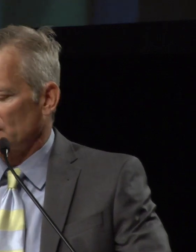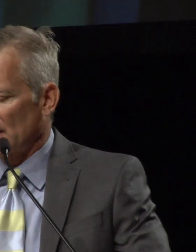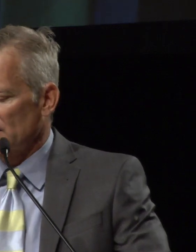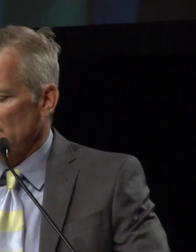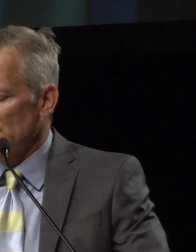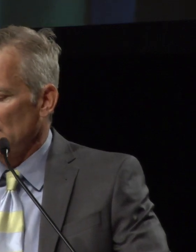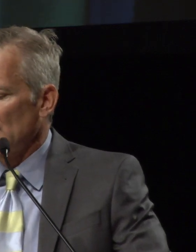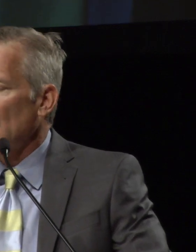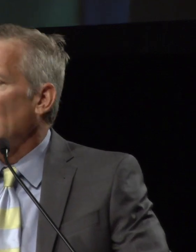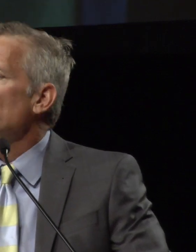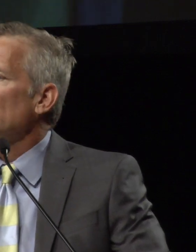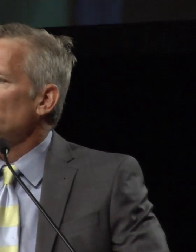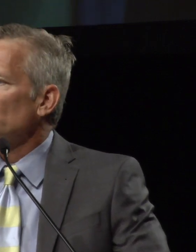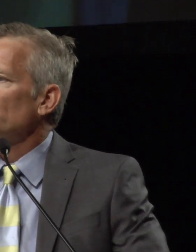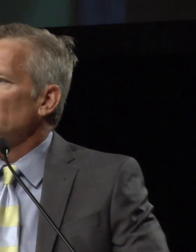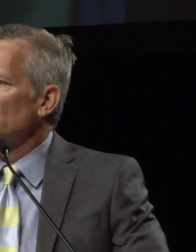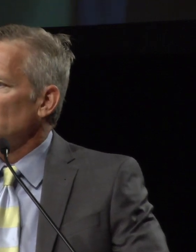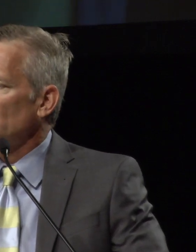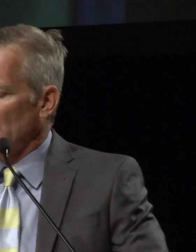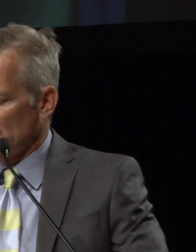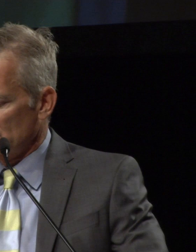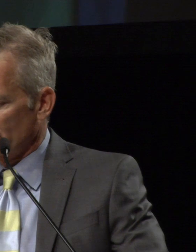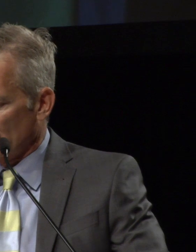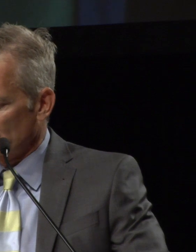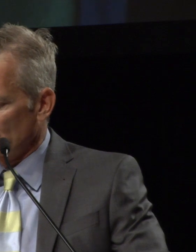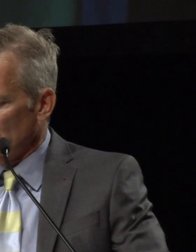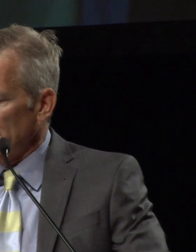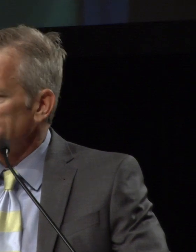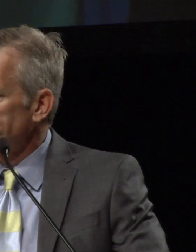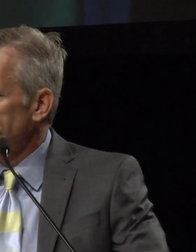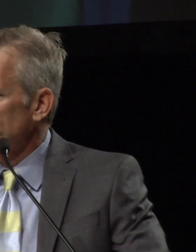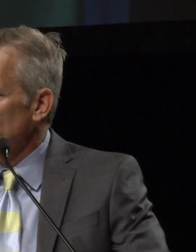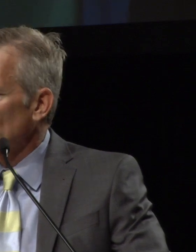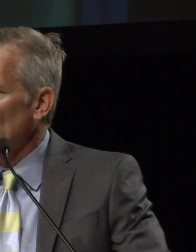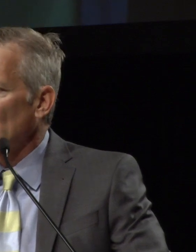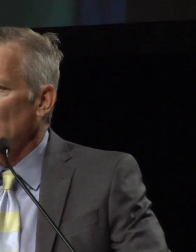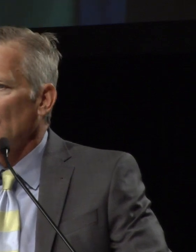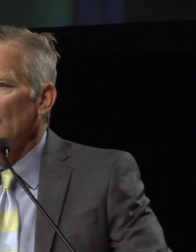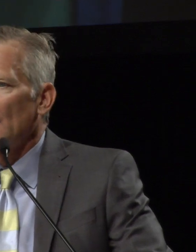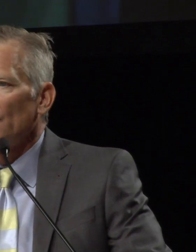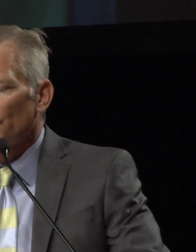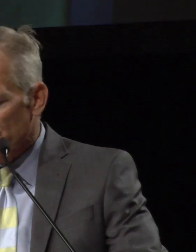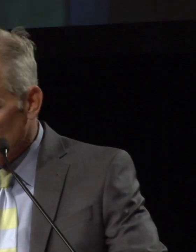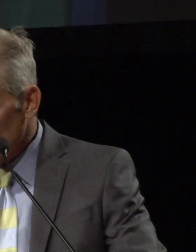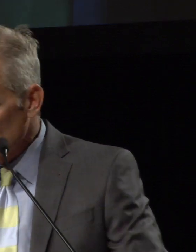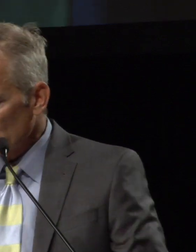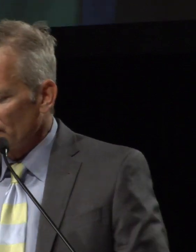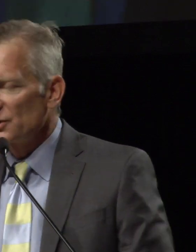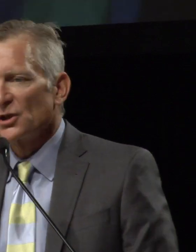SUCCESSES AND MAKE IMPROVEMENTS IN AREAS OF OPPORTUNITY. THE RESULTS OF THE SURVEYS